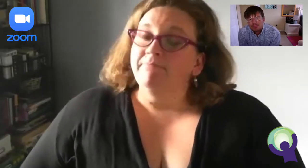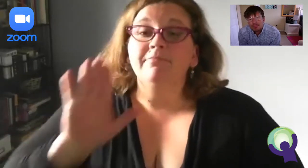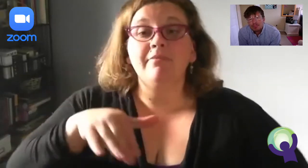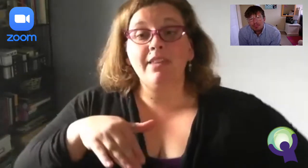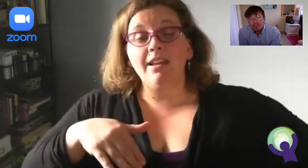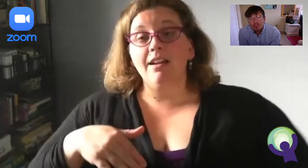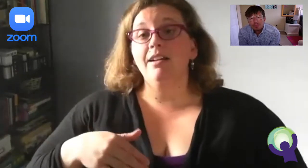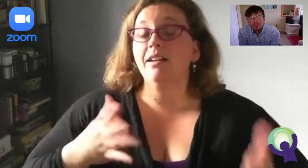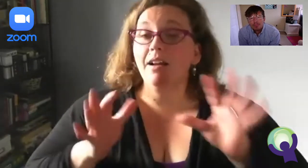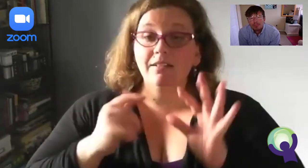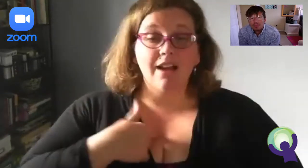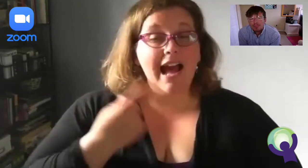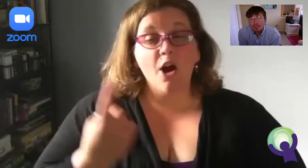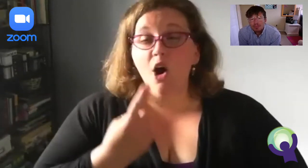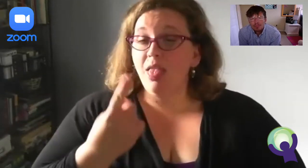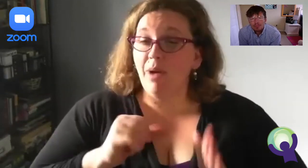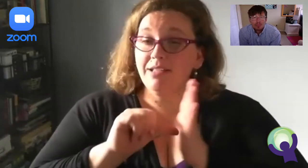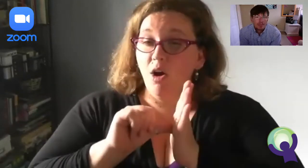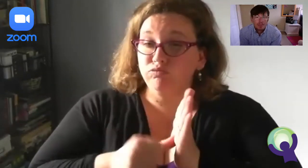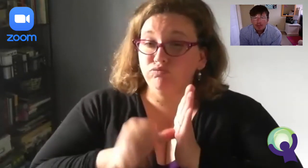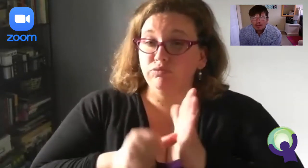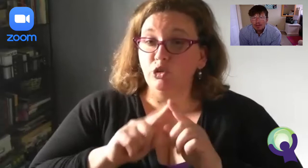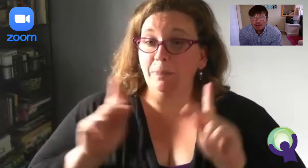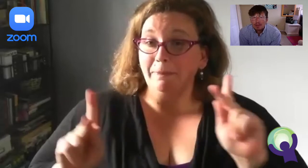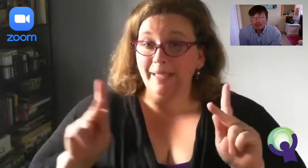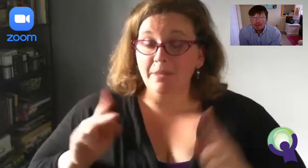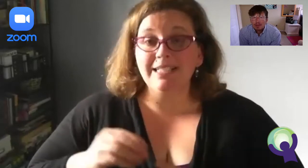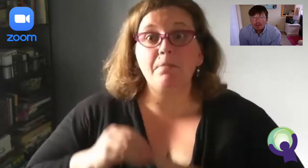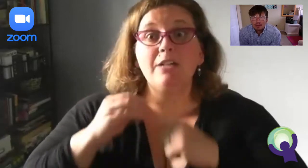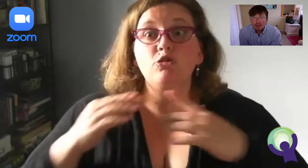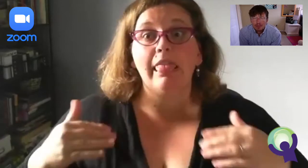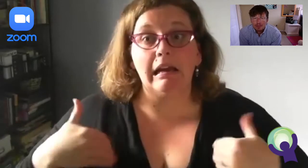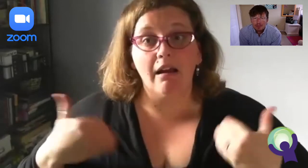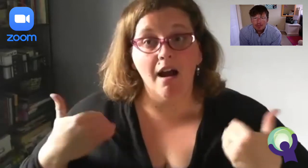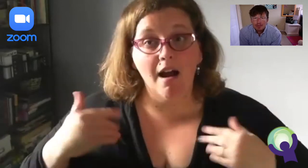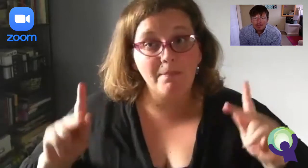about that for a moment., So I always emphasize to people